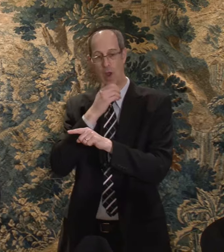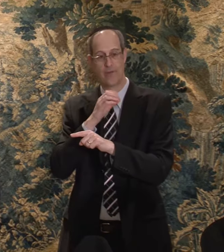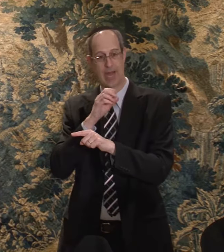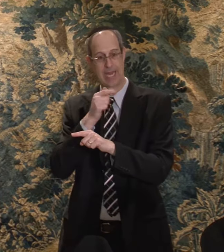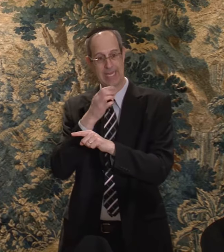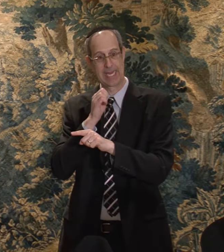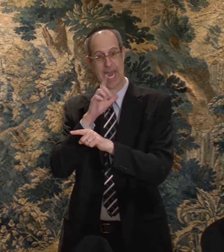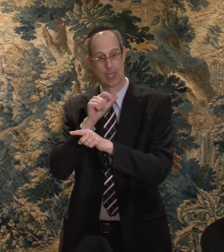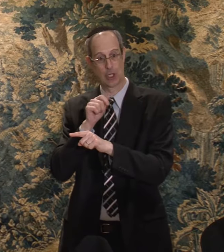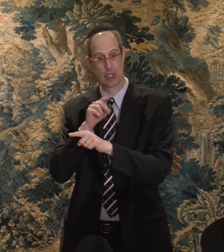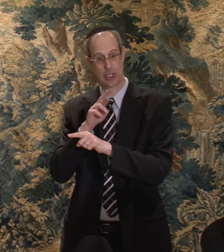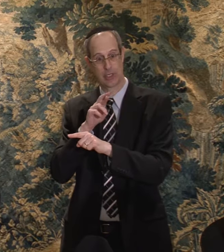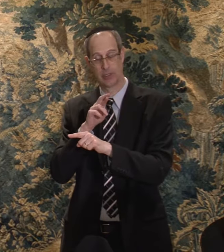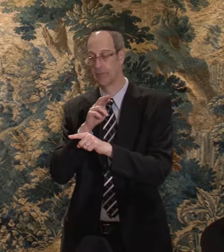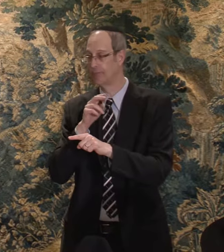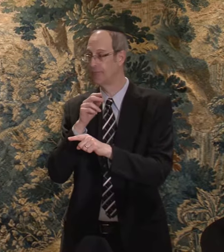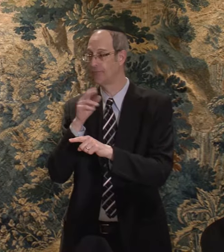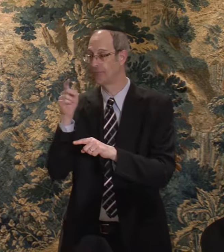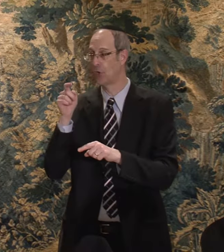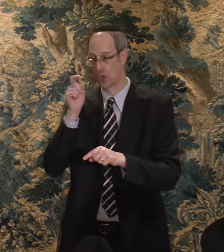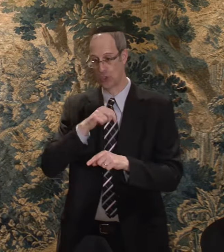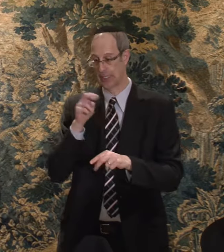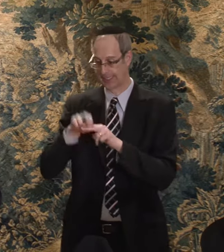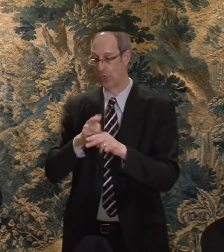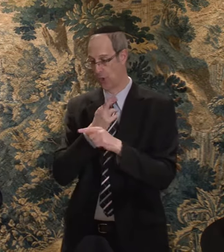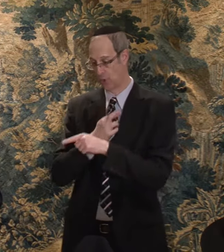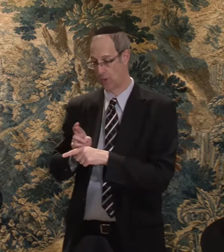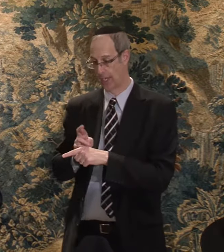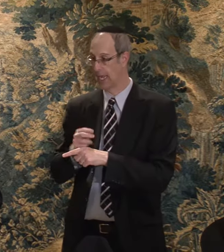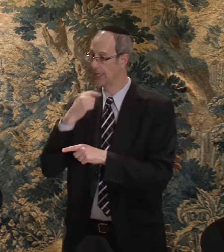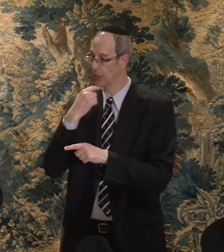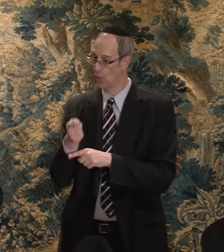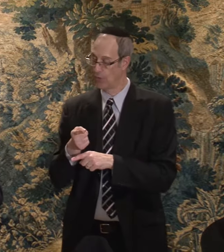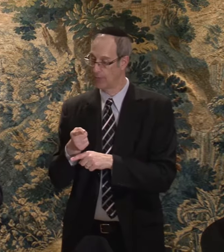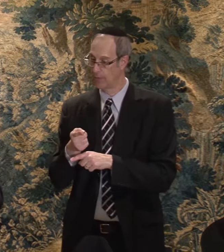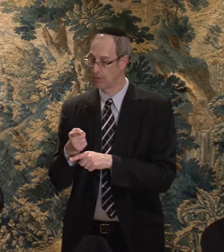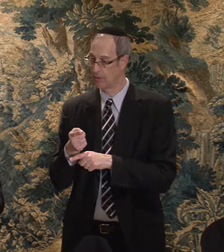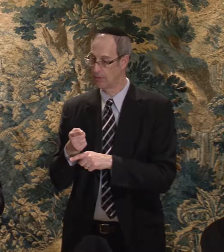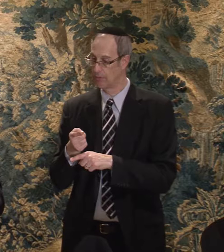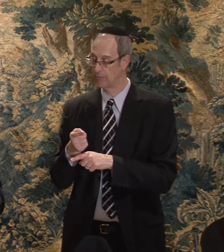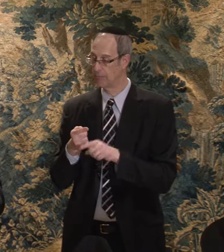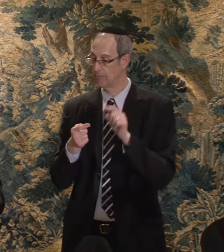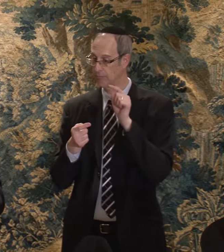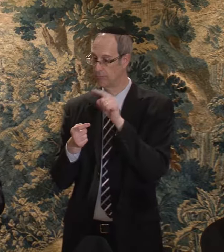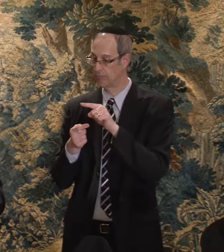over for Upshaw really he should have been sitting on the right side and they told him that rough swab is ready to move they said